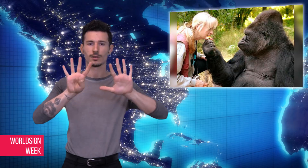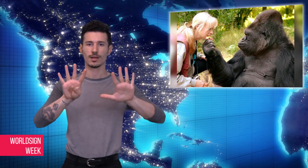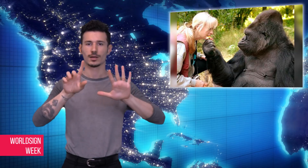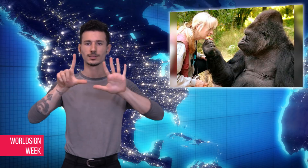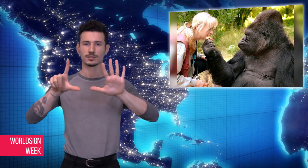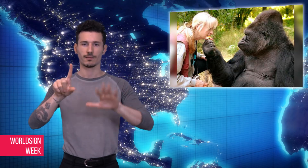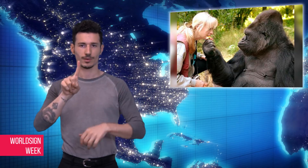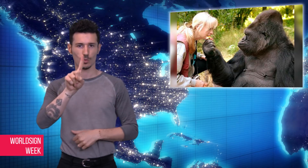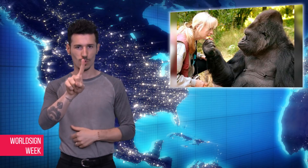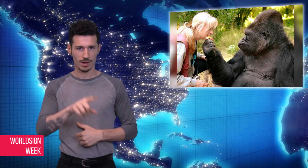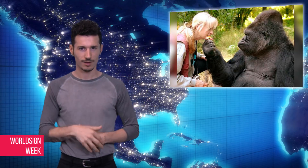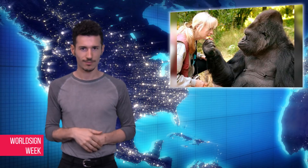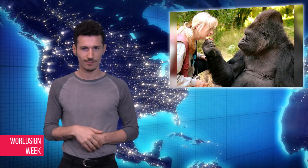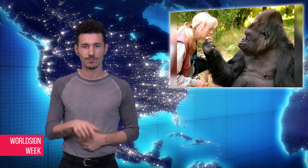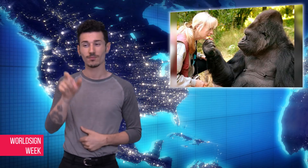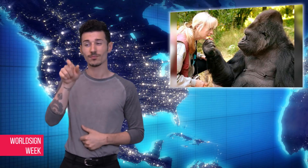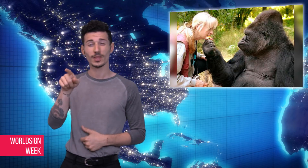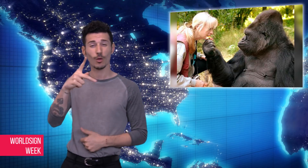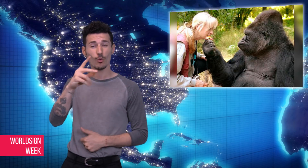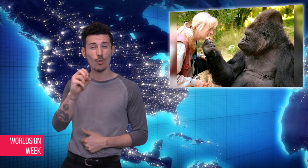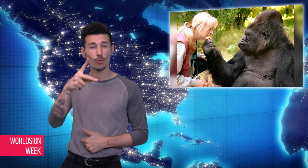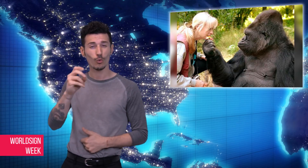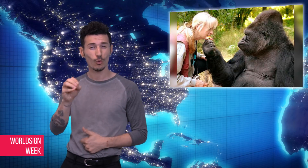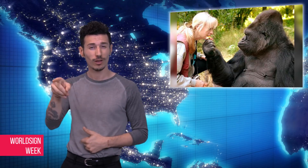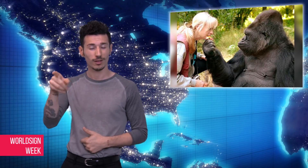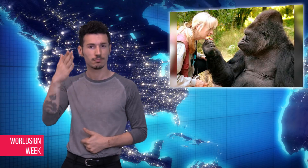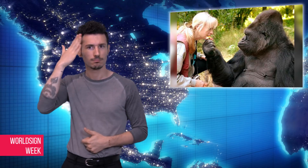knew over 1,000 signs! Weighing 280